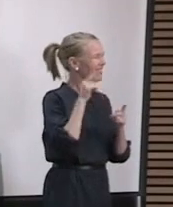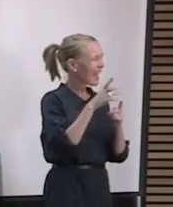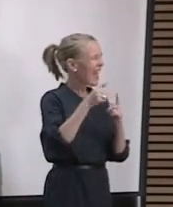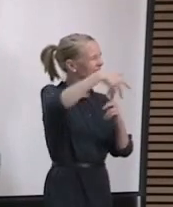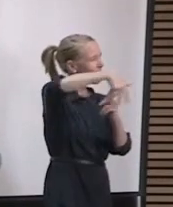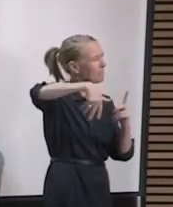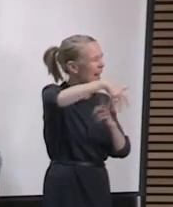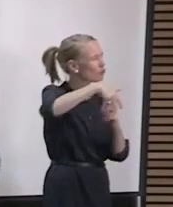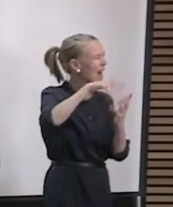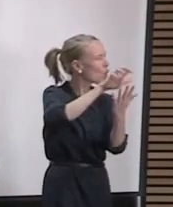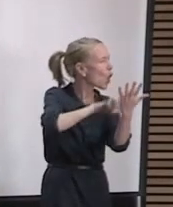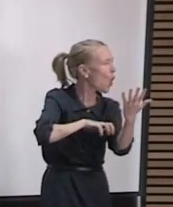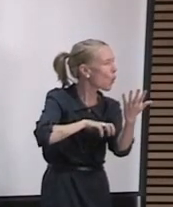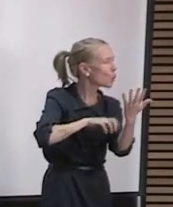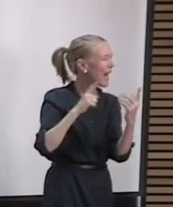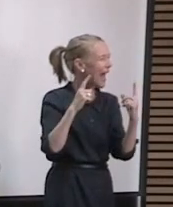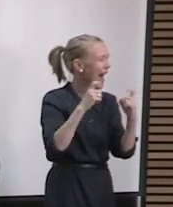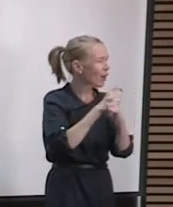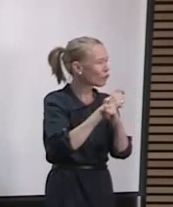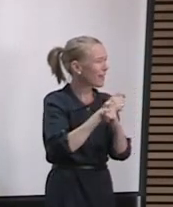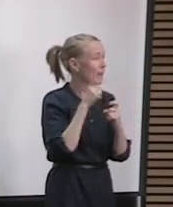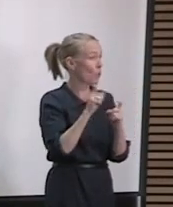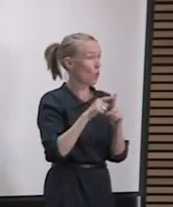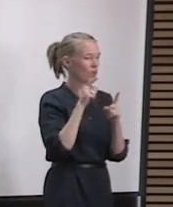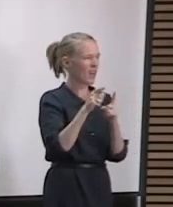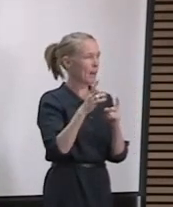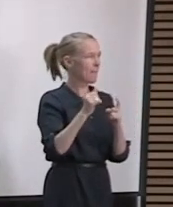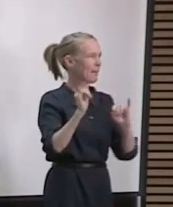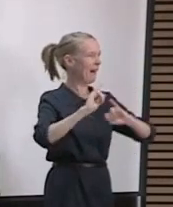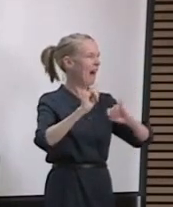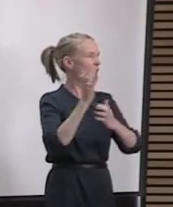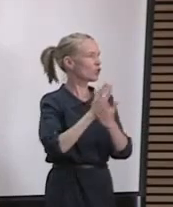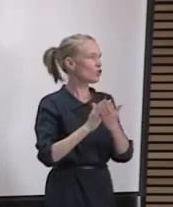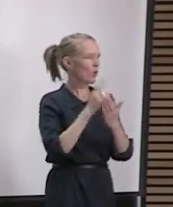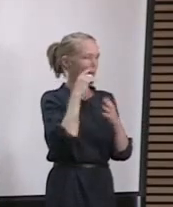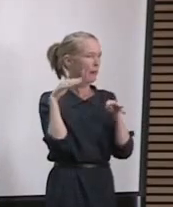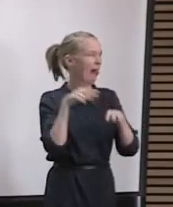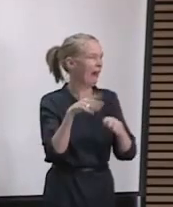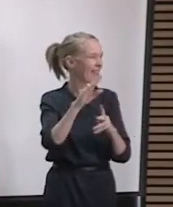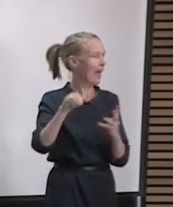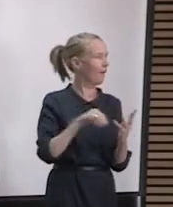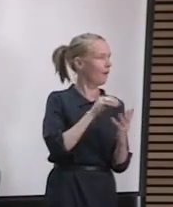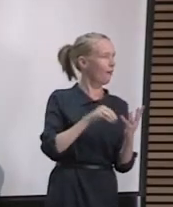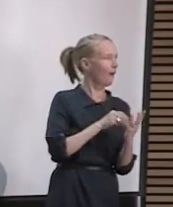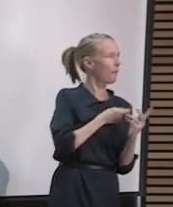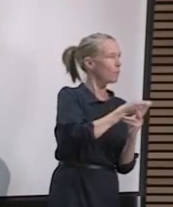it, or liking it. And the algorithms are designed to put that extreme misinformation